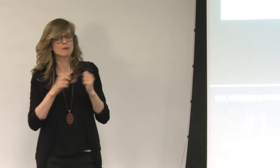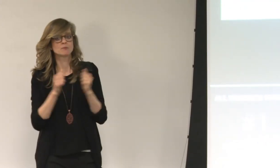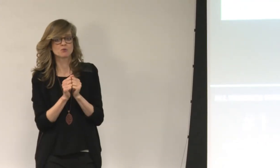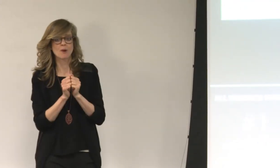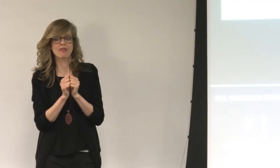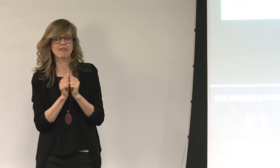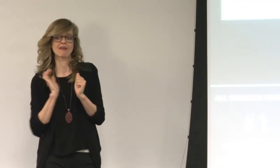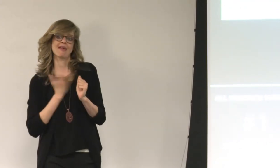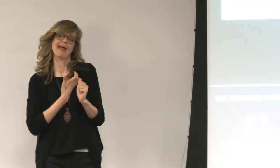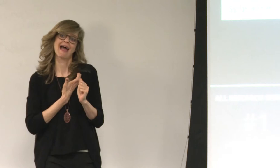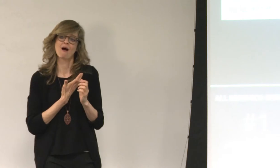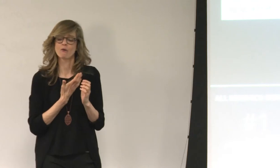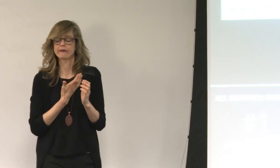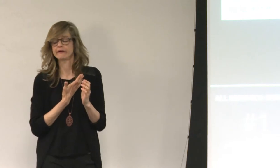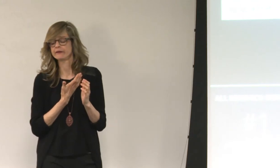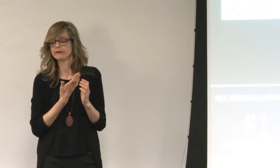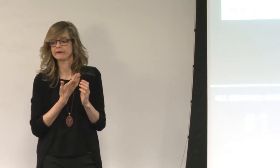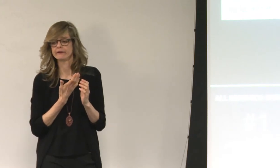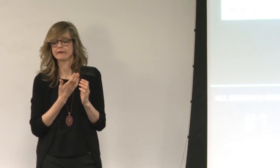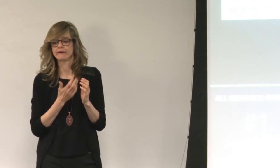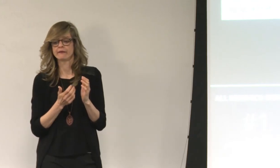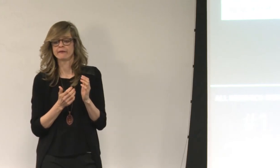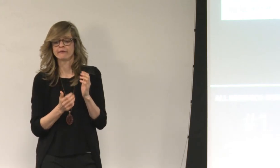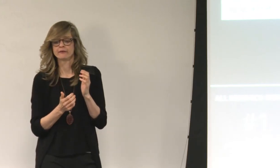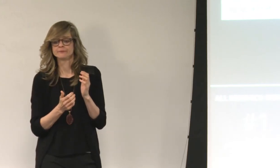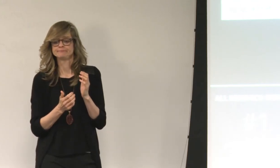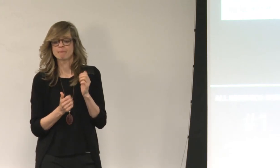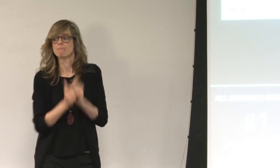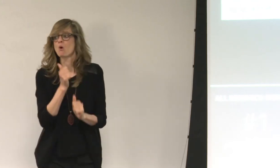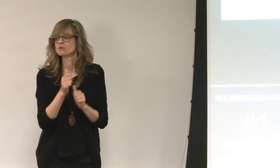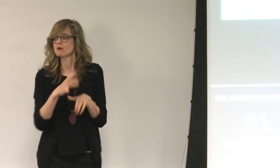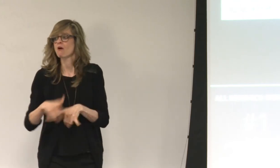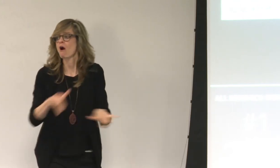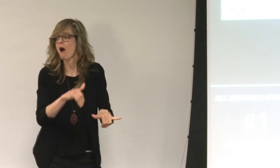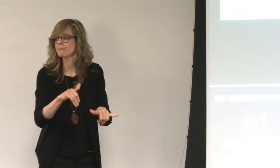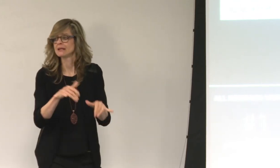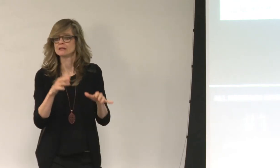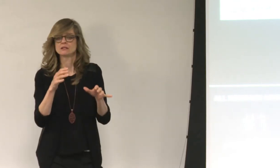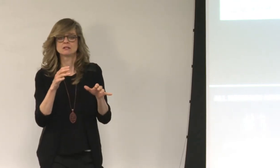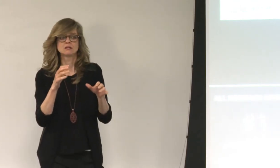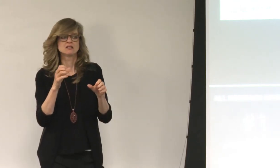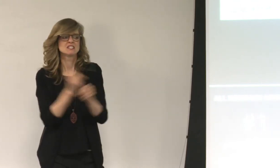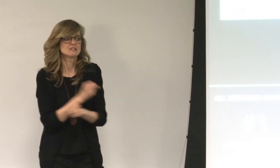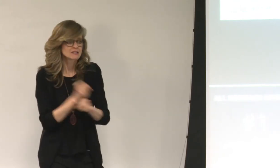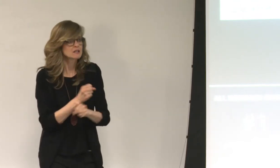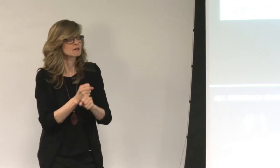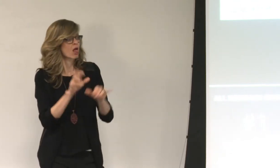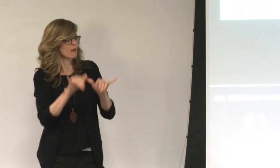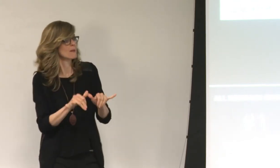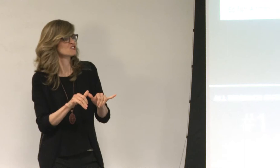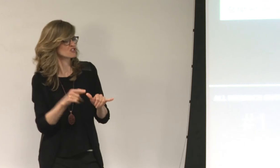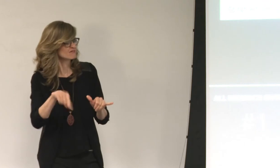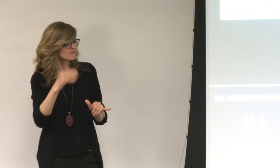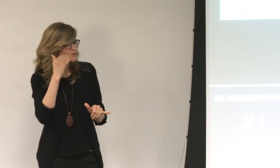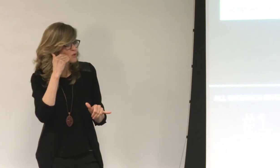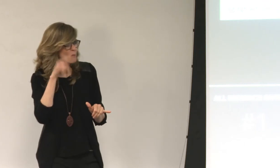ABOUT ISSUES THAT ARE MOST COMMON IN STATISTICAL MEASURES.